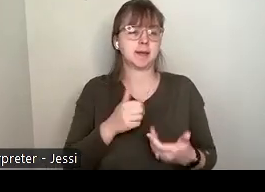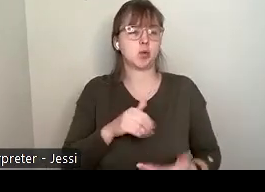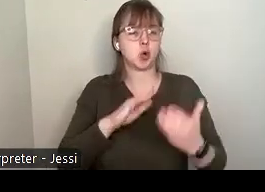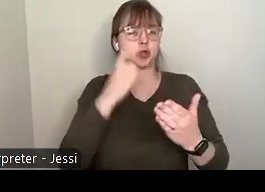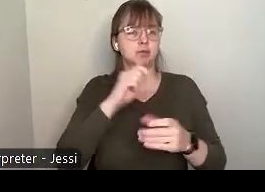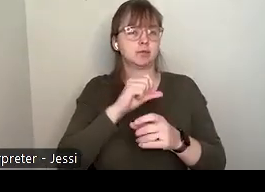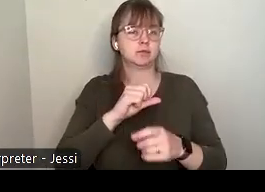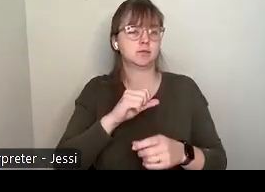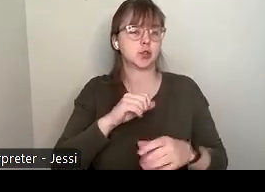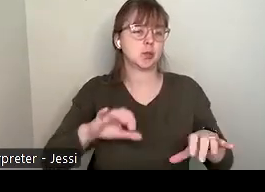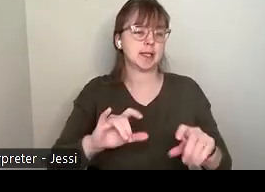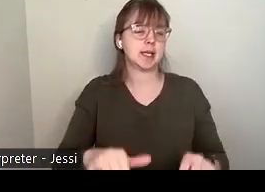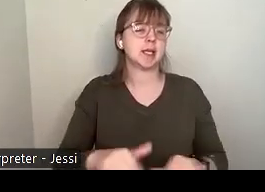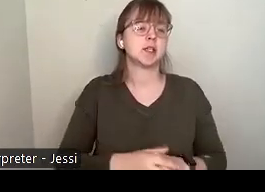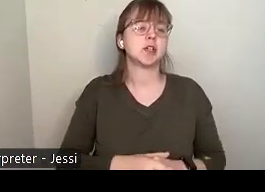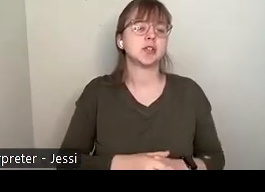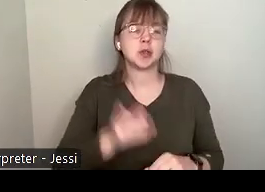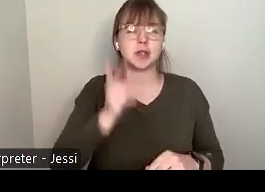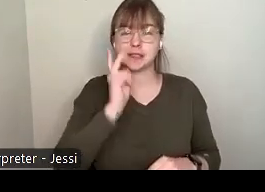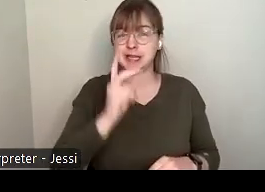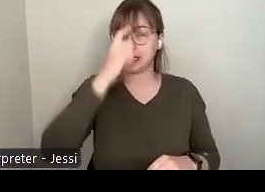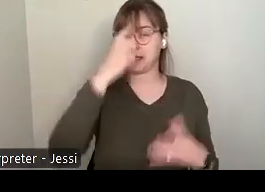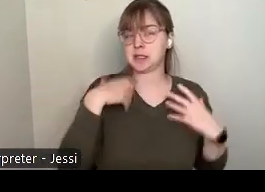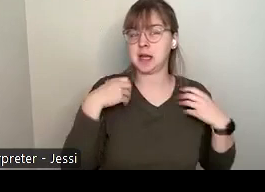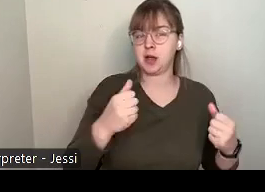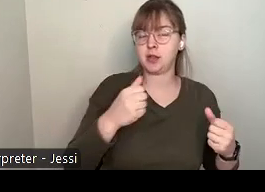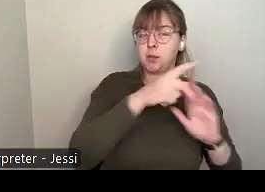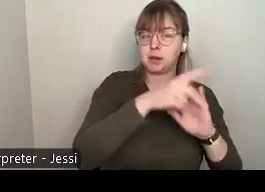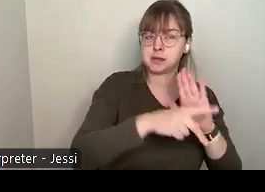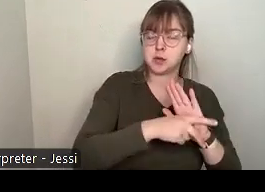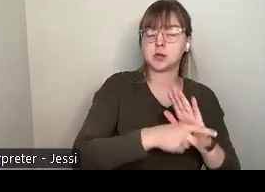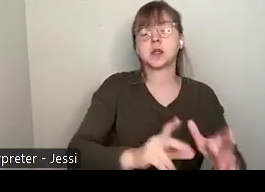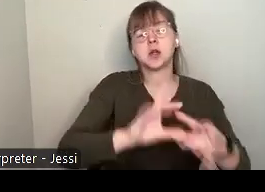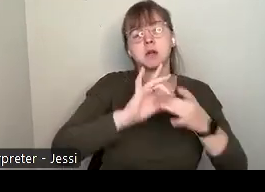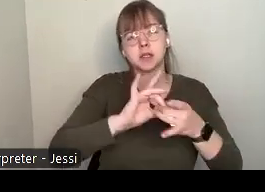mental health principles in the centrality of relationships considering multiple levels of